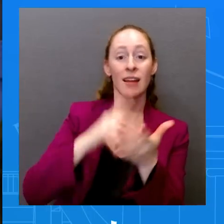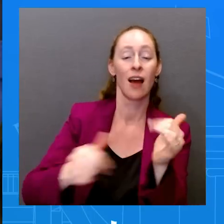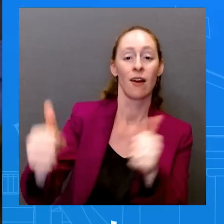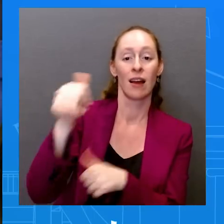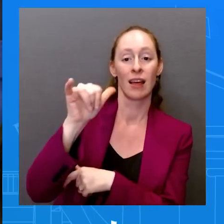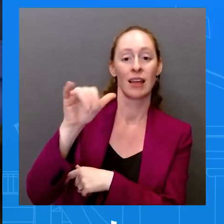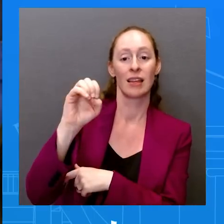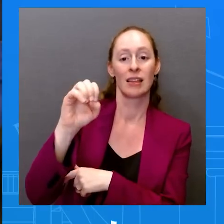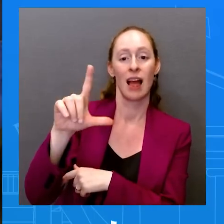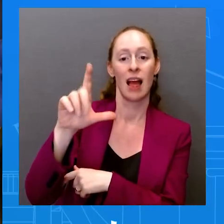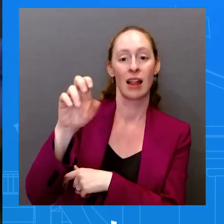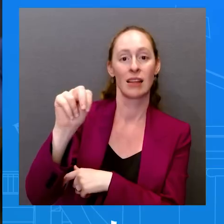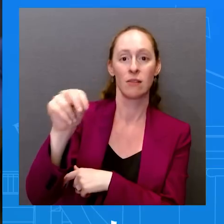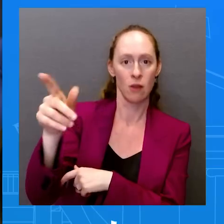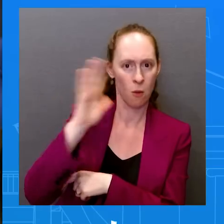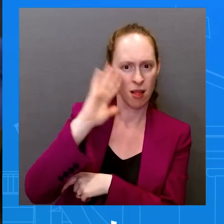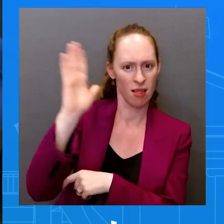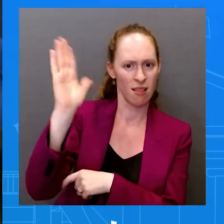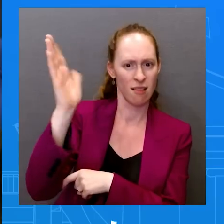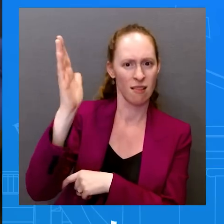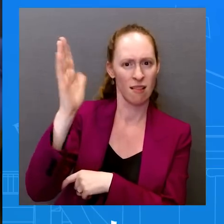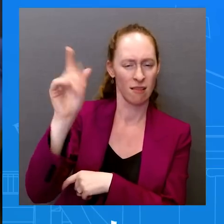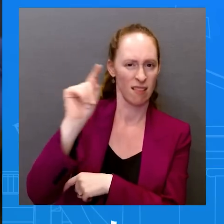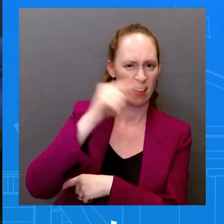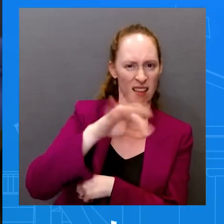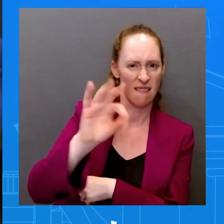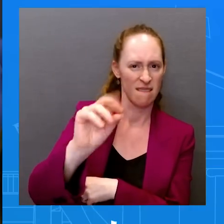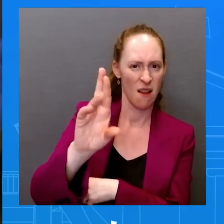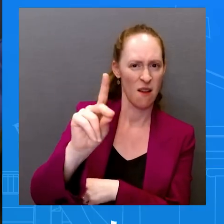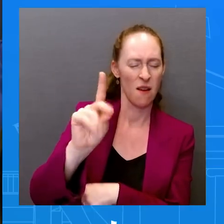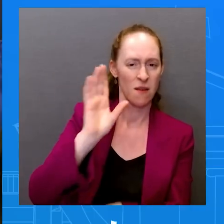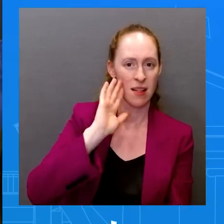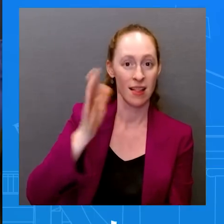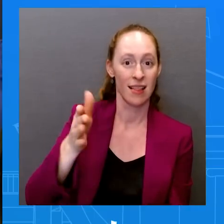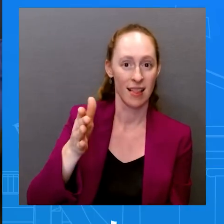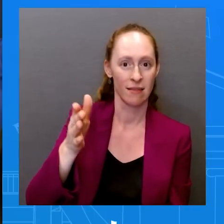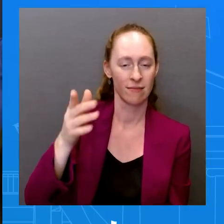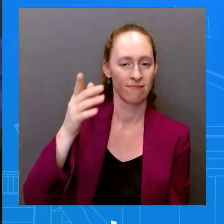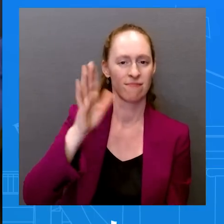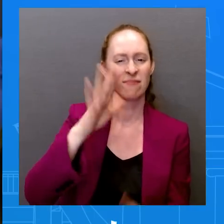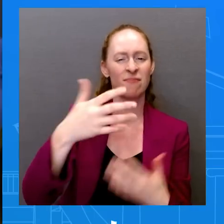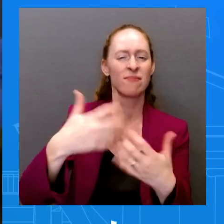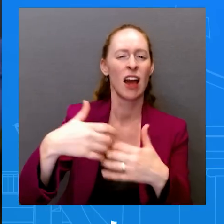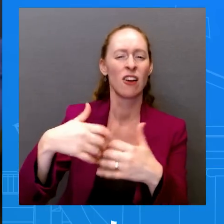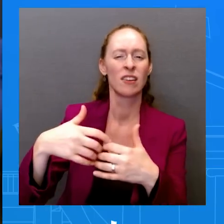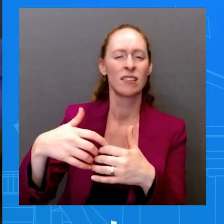about the President's trip to Detroit yet, or anything further on what Secretary Yellen is doing?